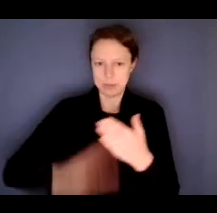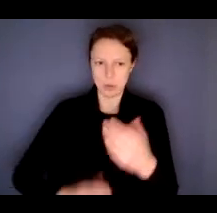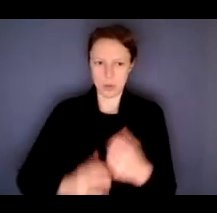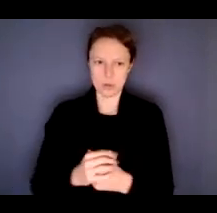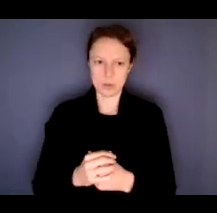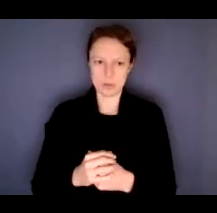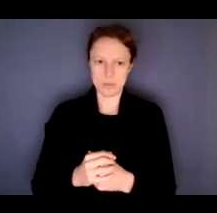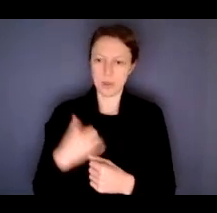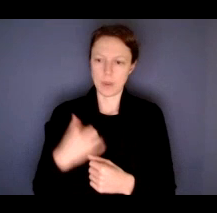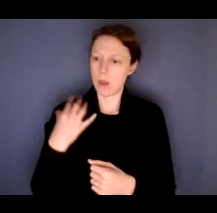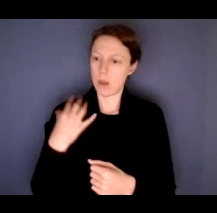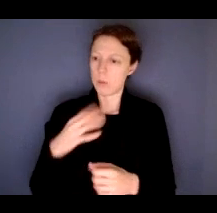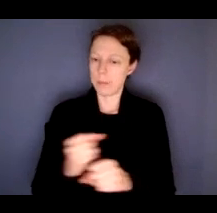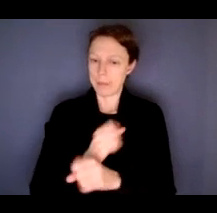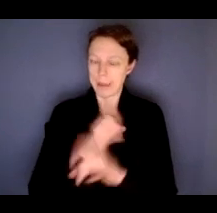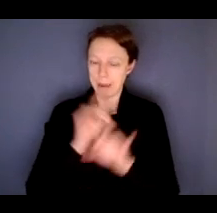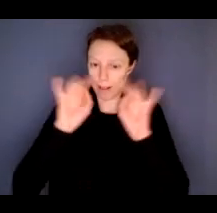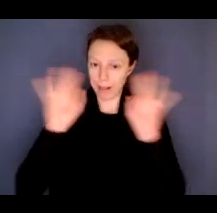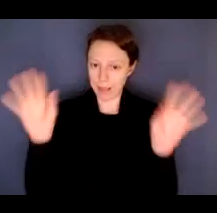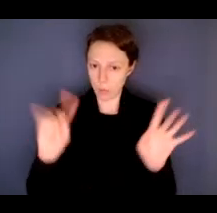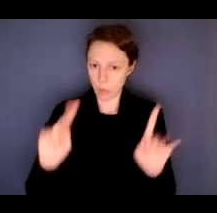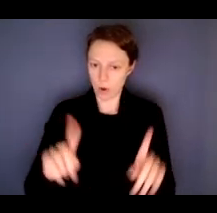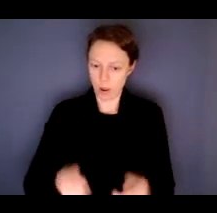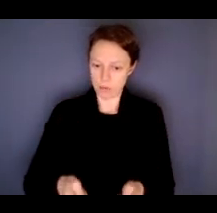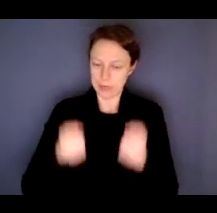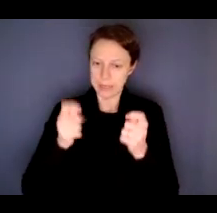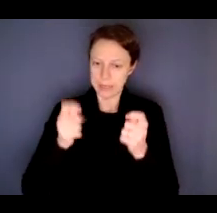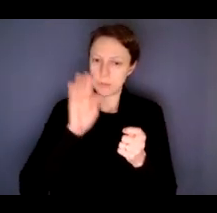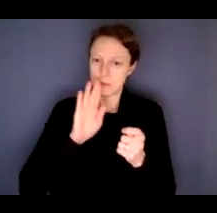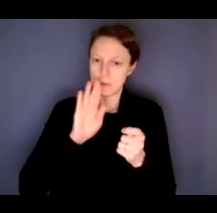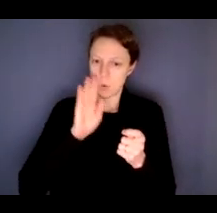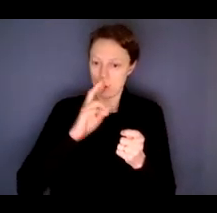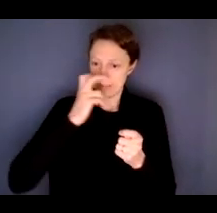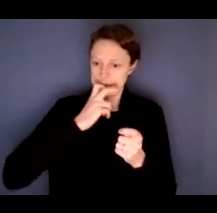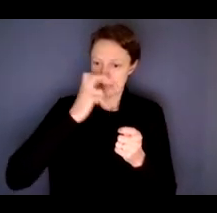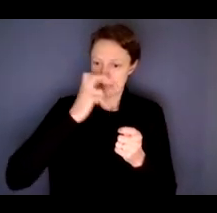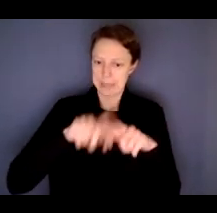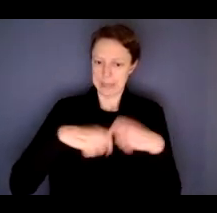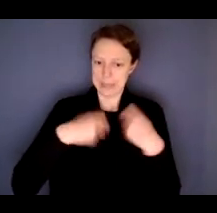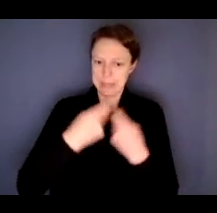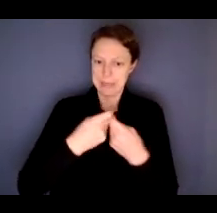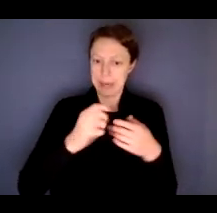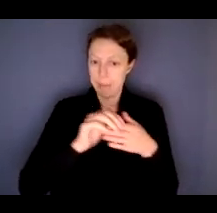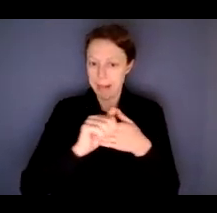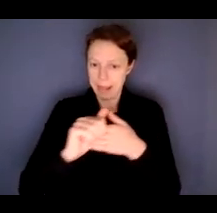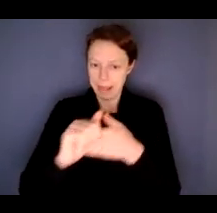the Senior Team Leader is the person that usually has the delegated authority to make decisions